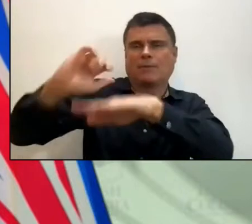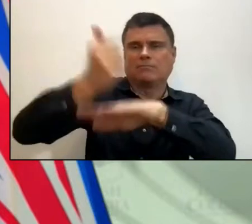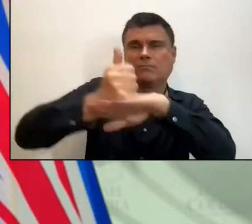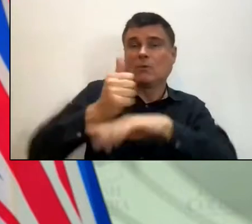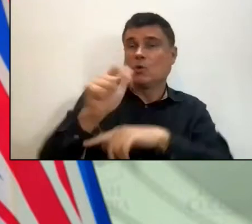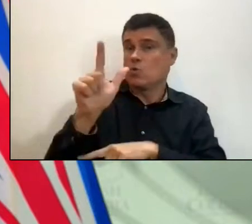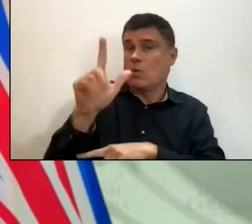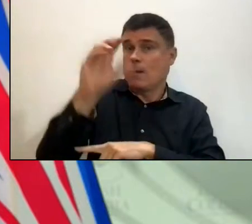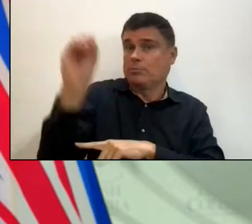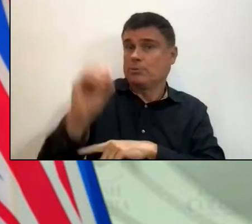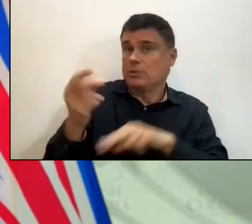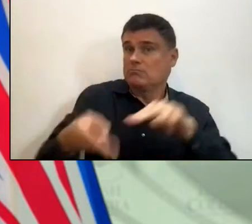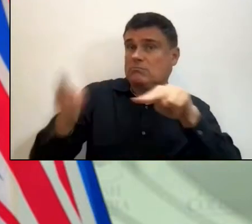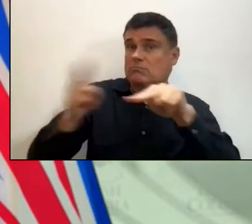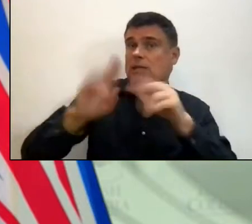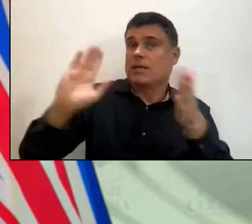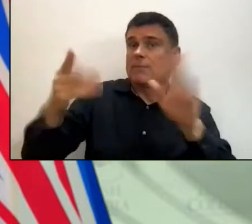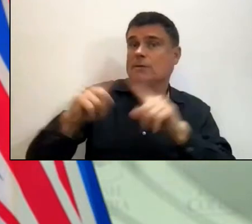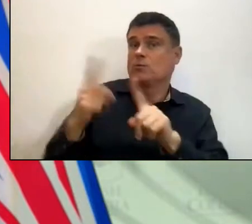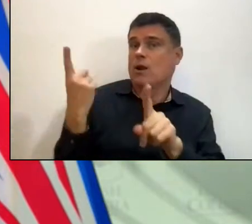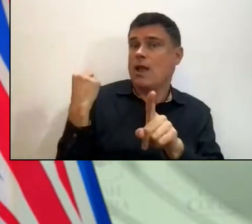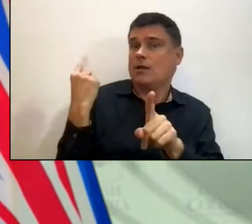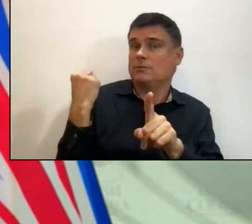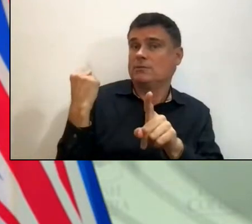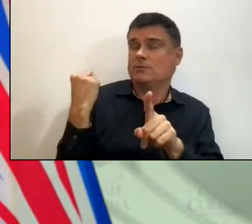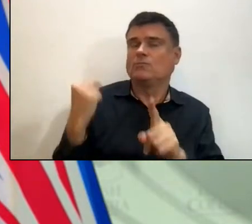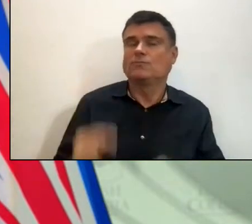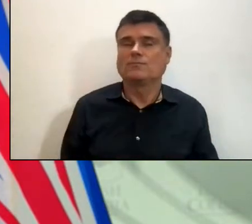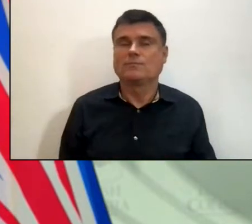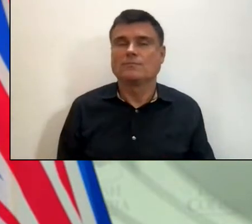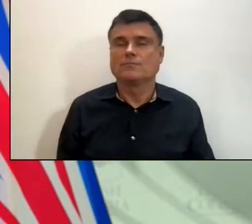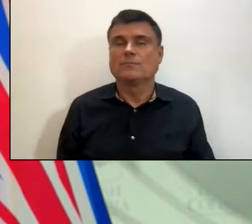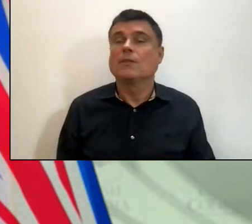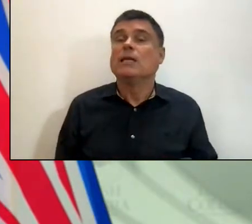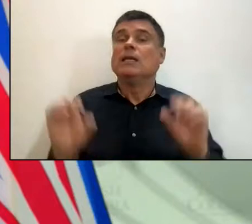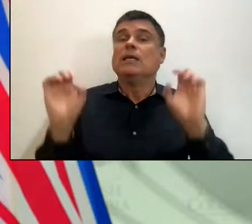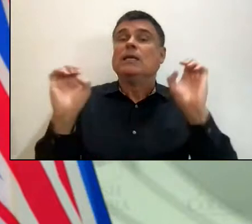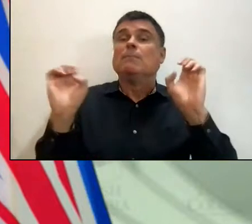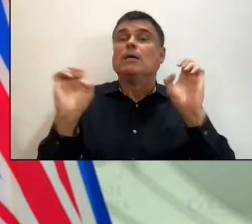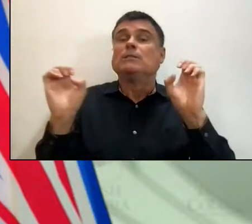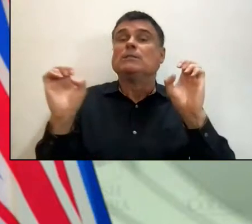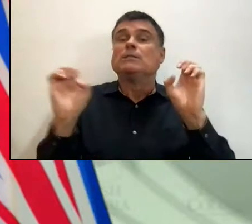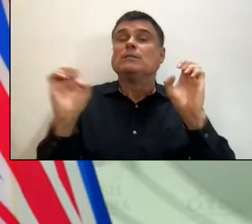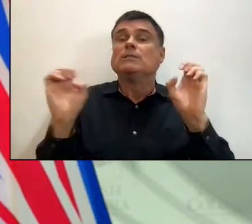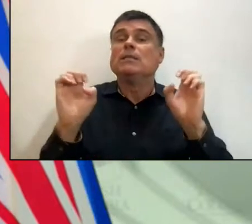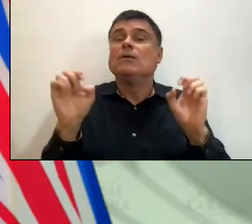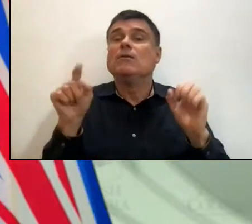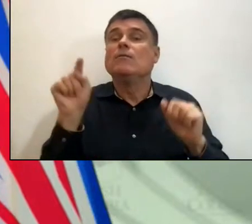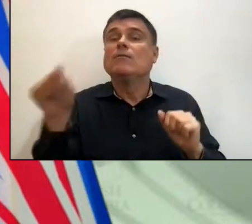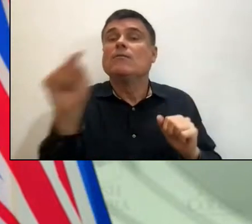The extreme weather response shelters are availab when the community issu an extreme weather alt.